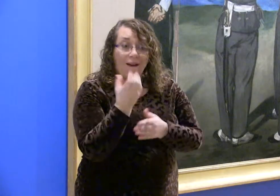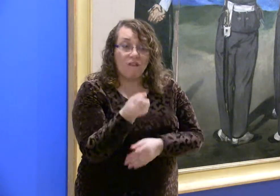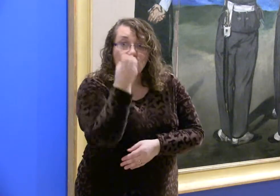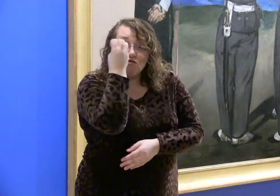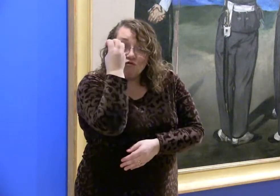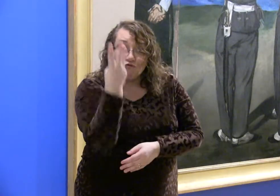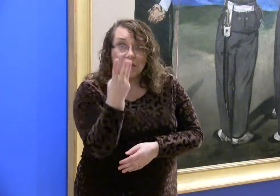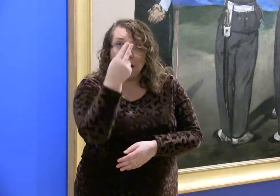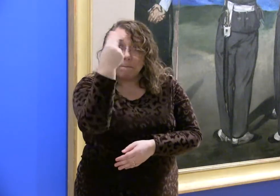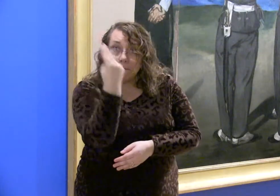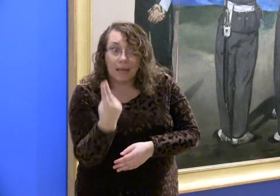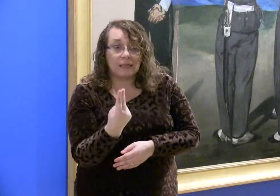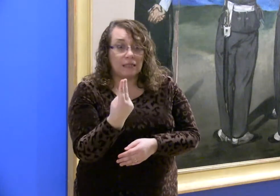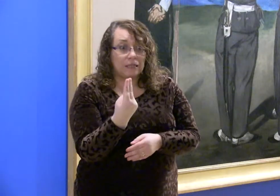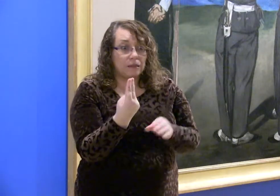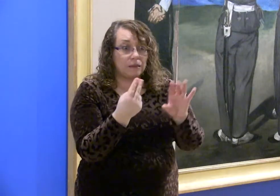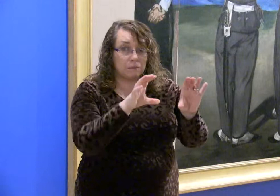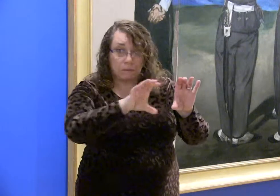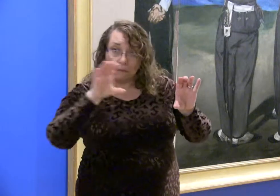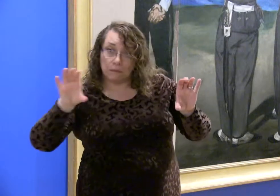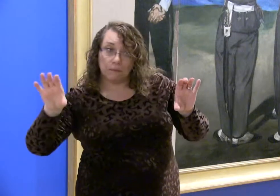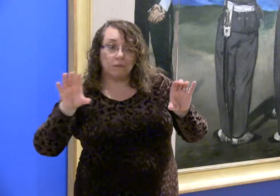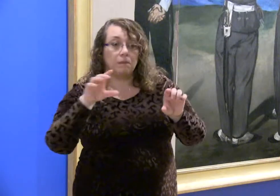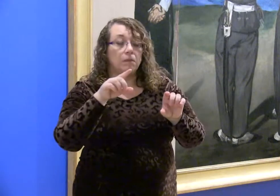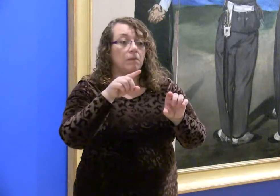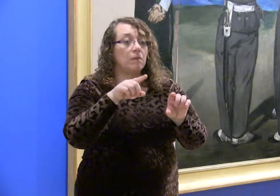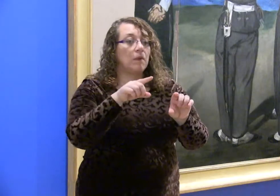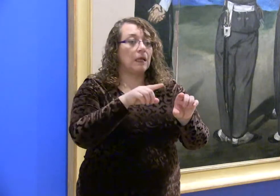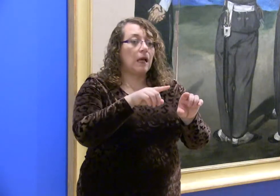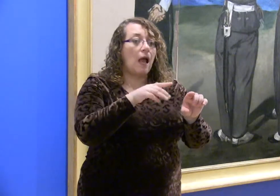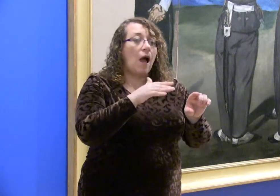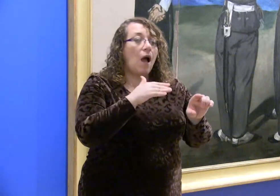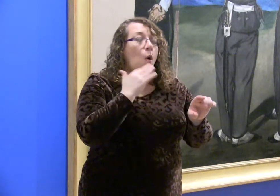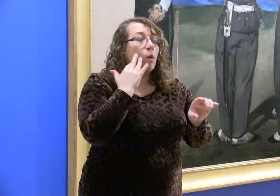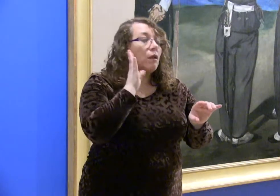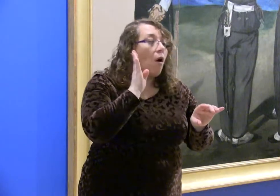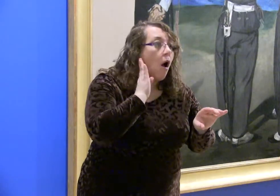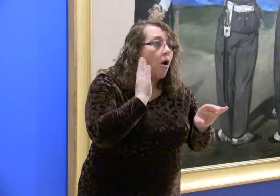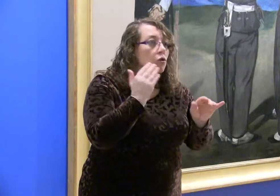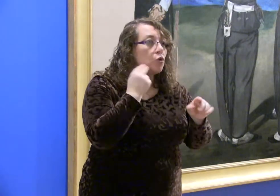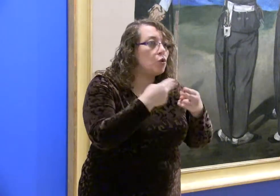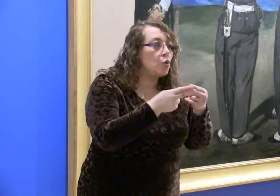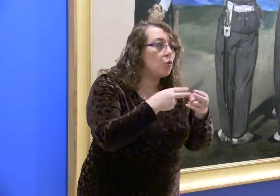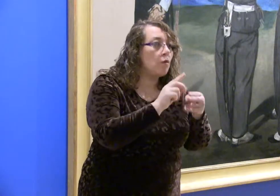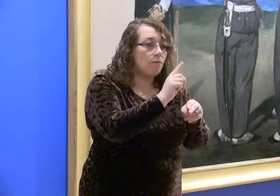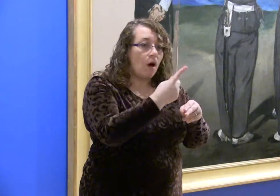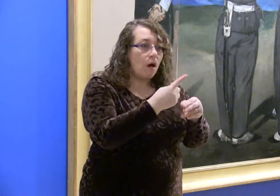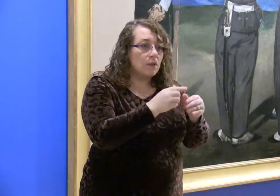of the composition by Manet, which he developed as more news and subsequently images were received.